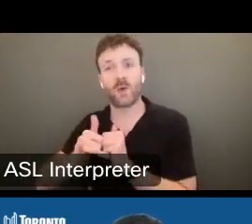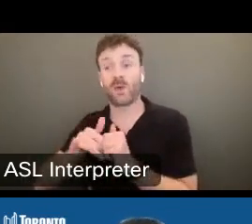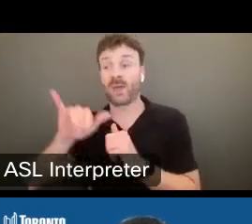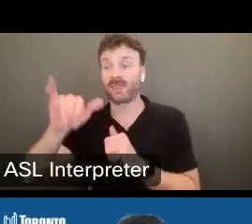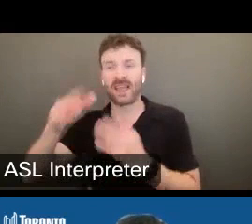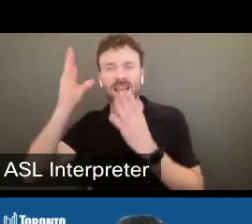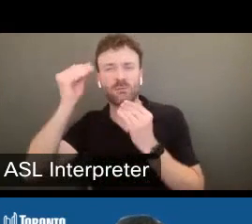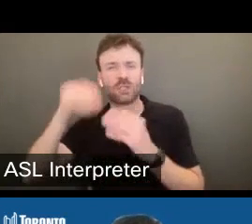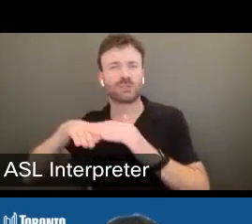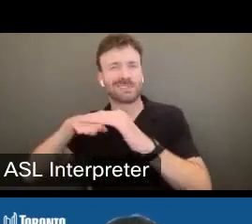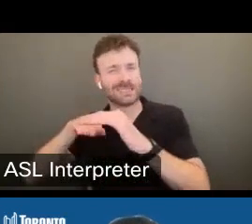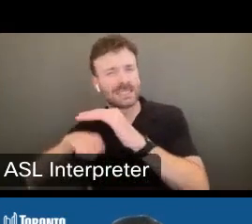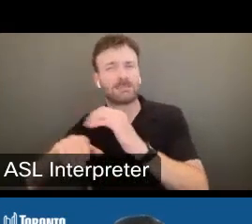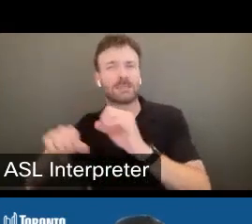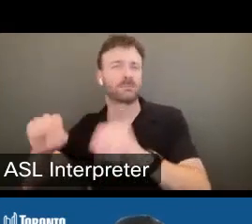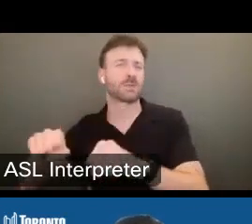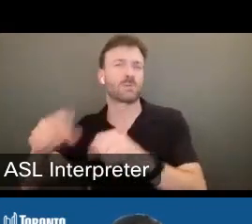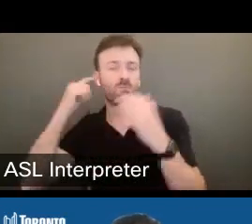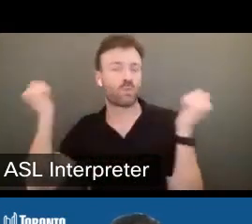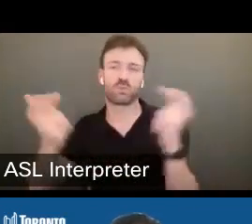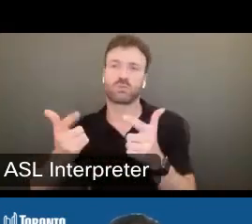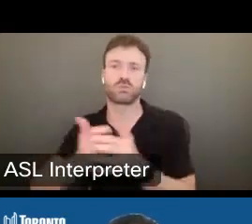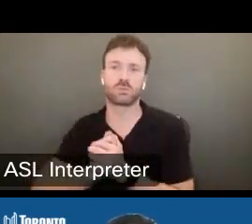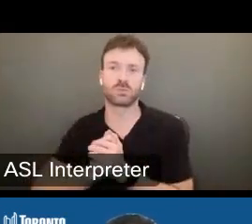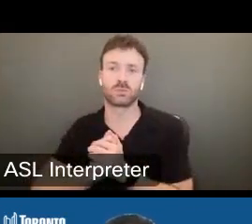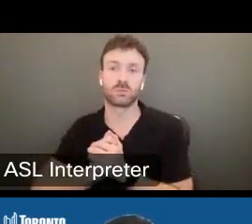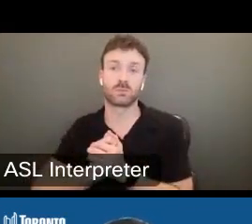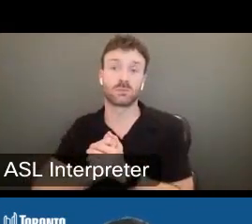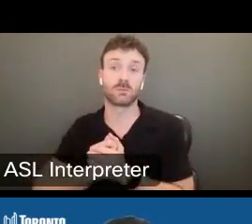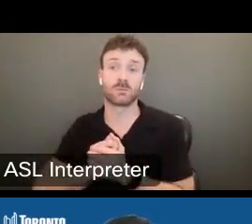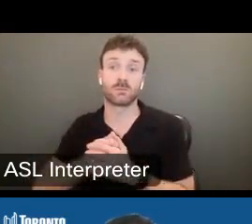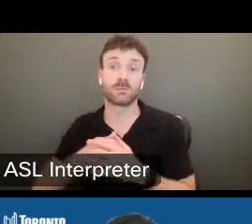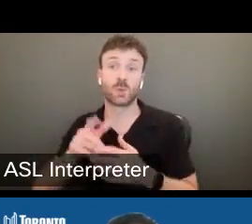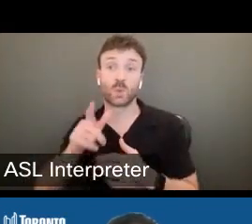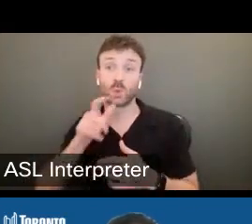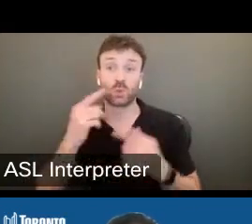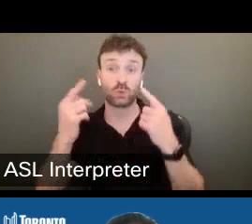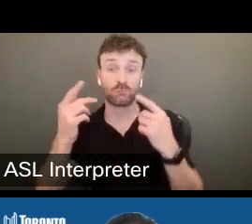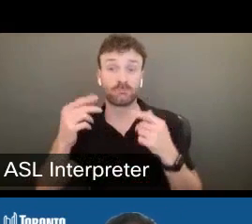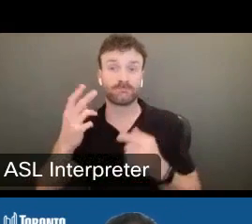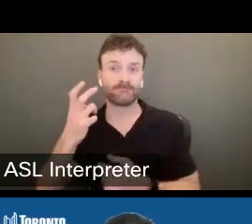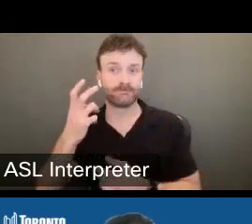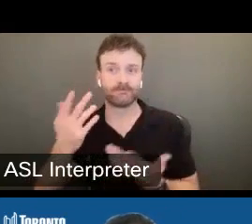as possible to everyone, for folks with visual impairment needs, for people who some people